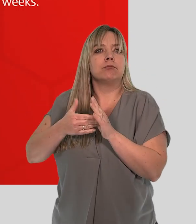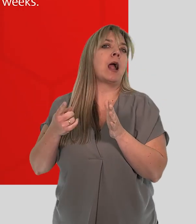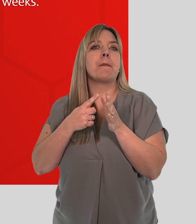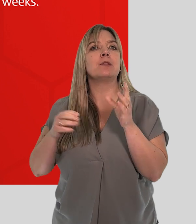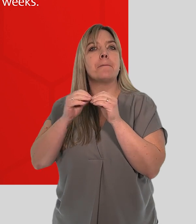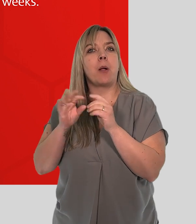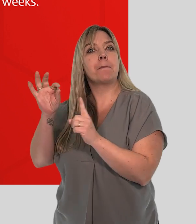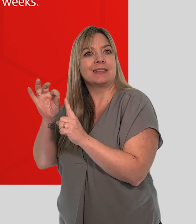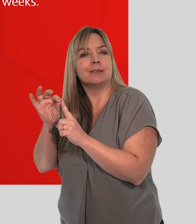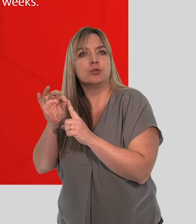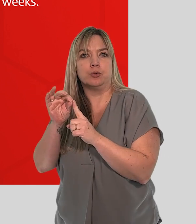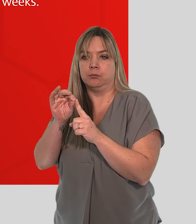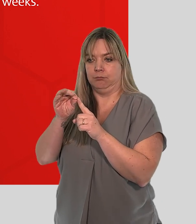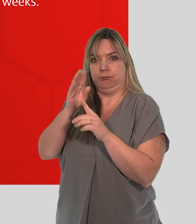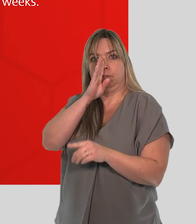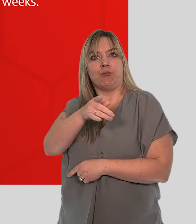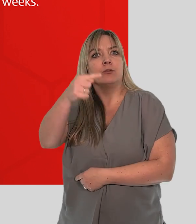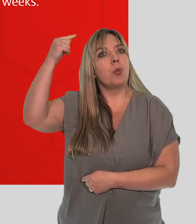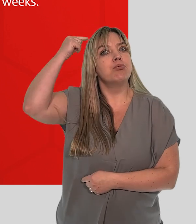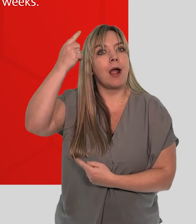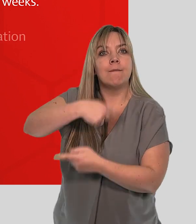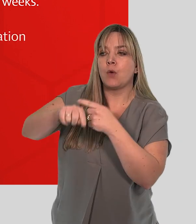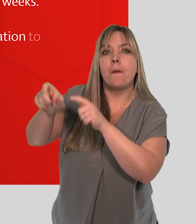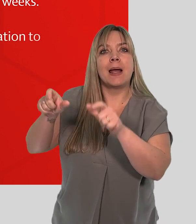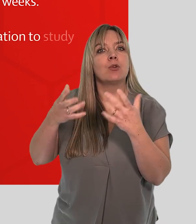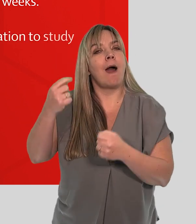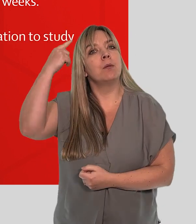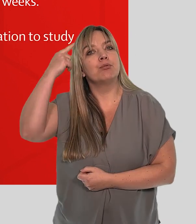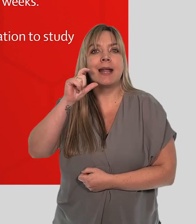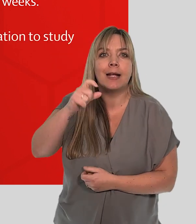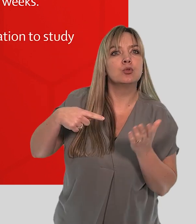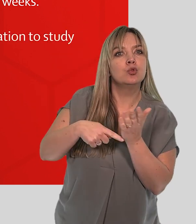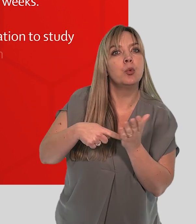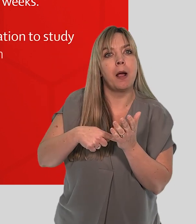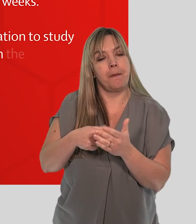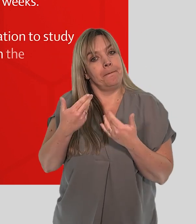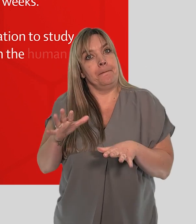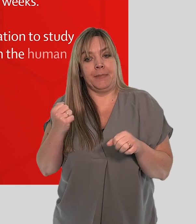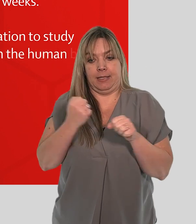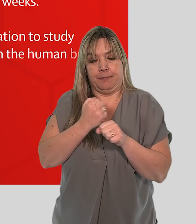As part of this study we performed intraoperative sonication to learn about the pharmacokinetics